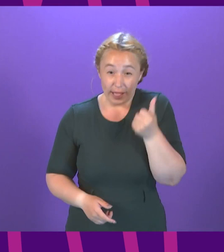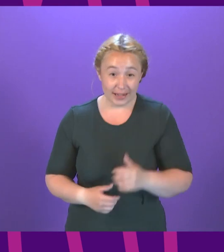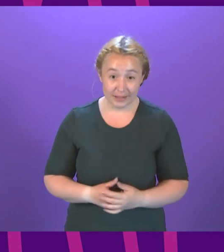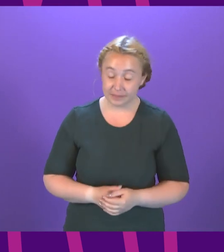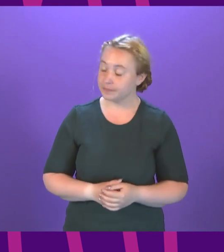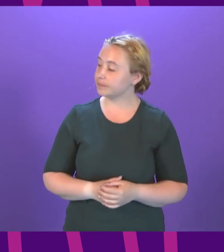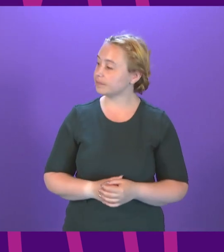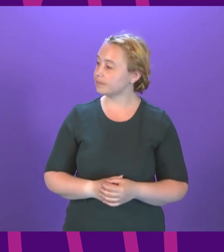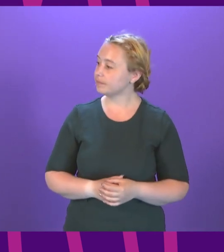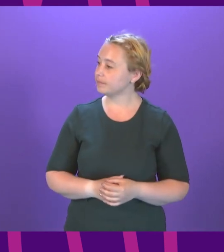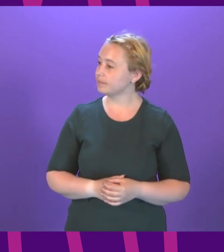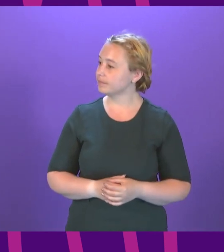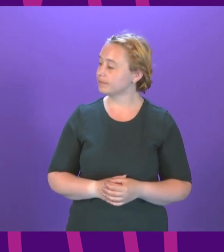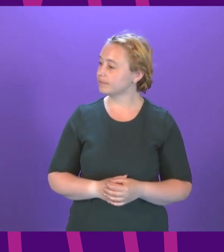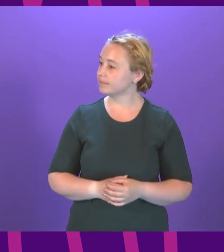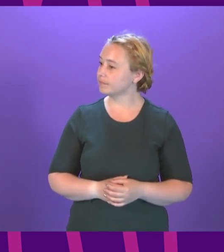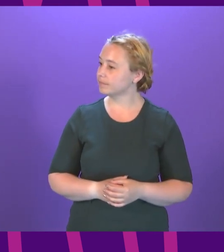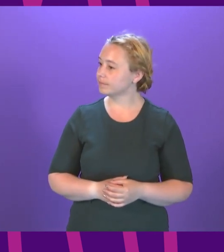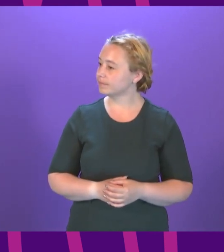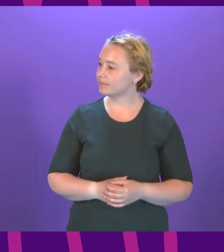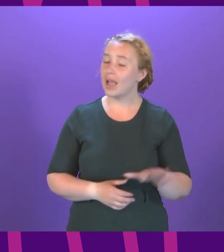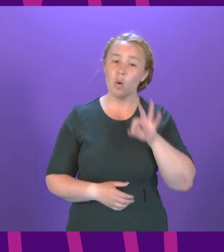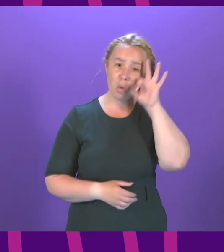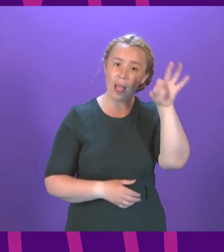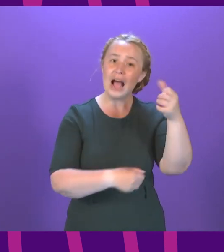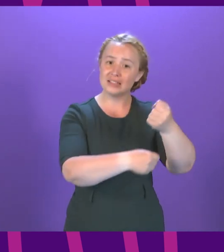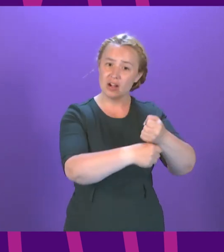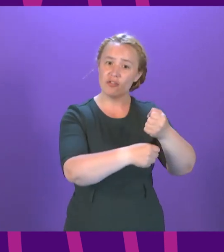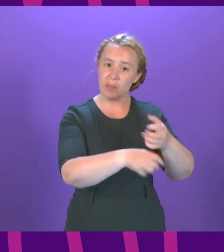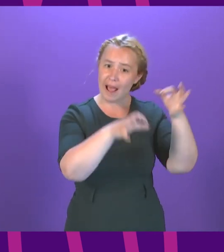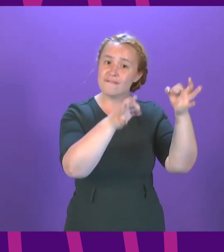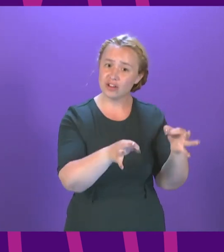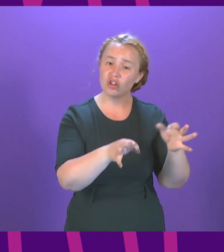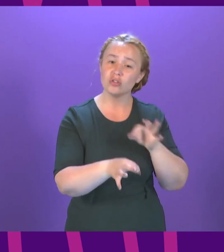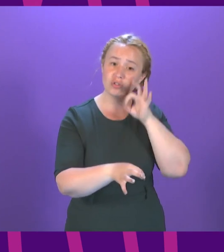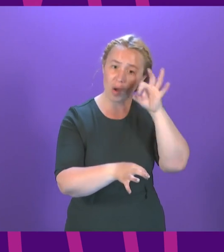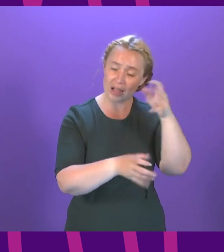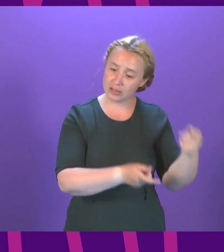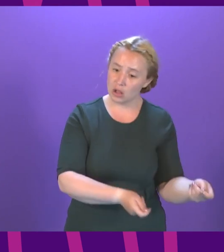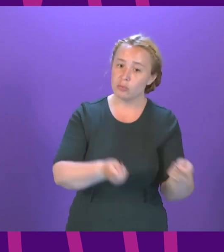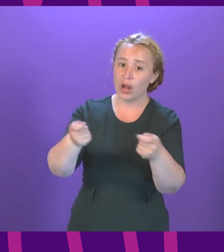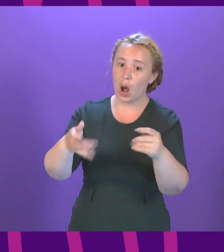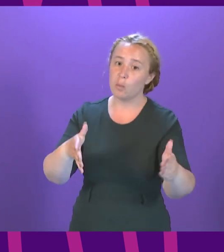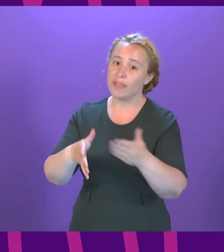I will ask Government officials to raise that with First Bus. It is important that people